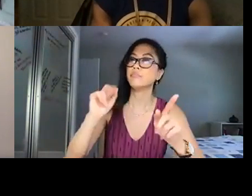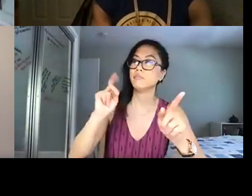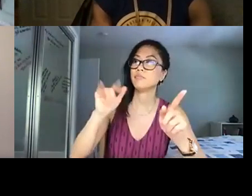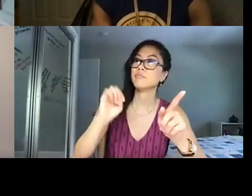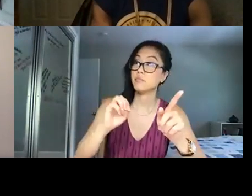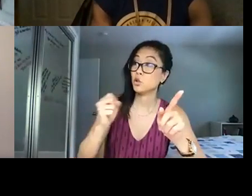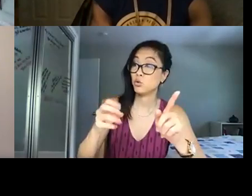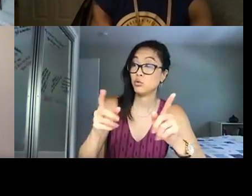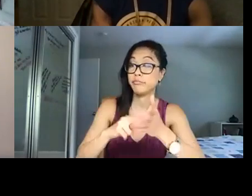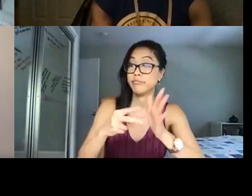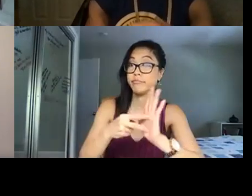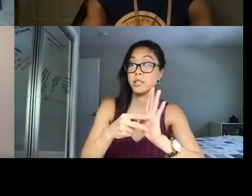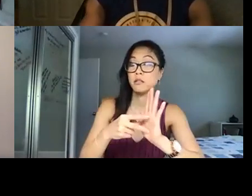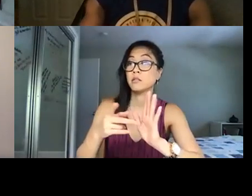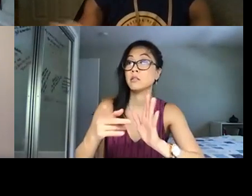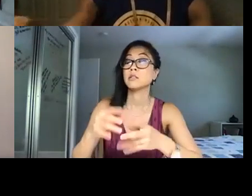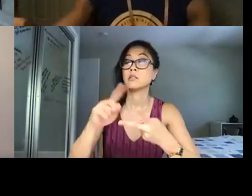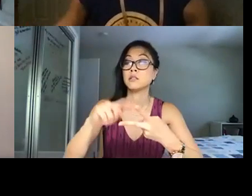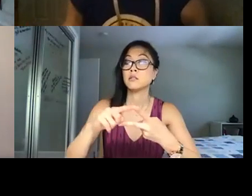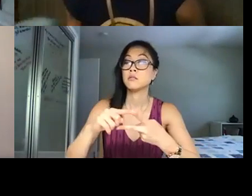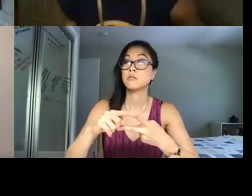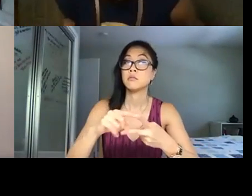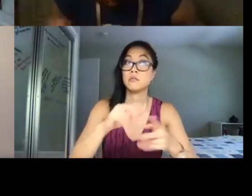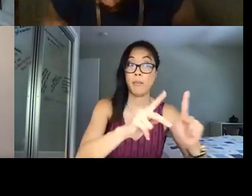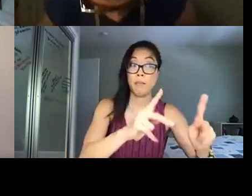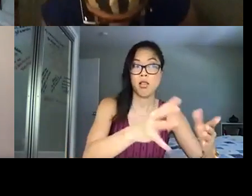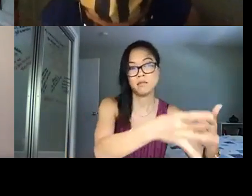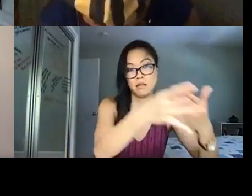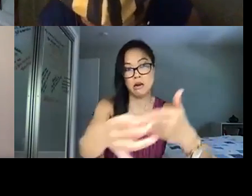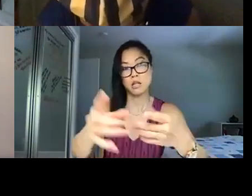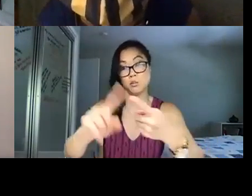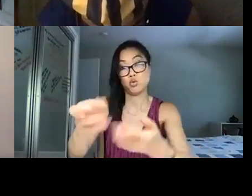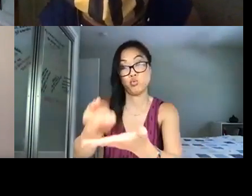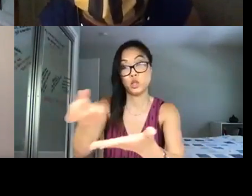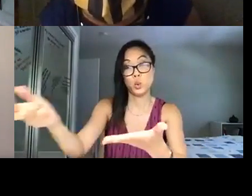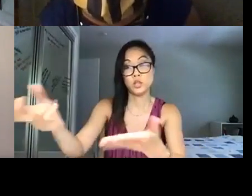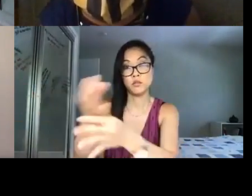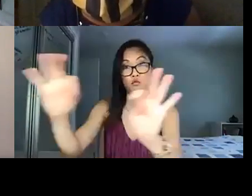Yeah, I mean, we -- my project is young.